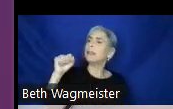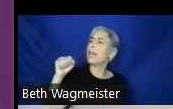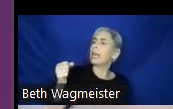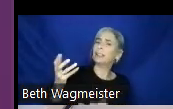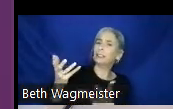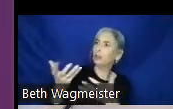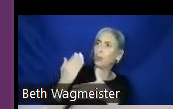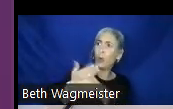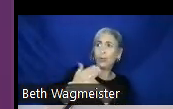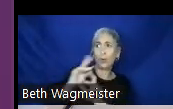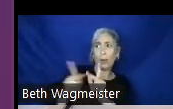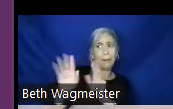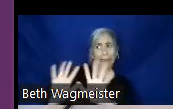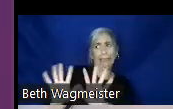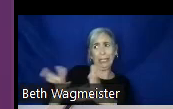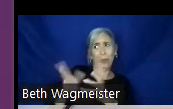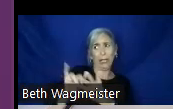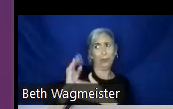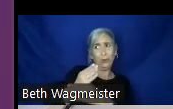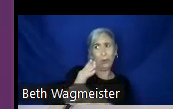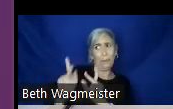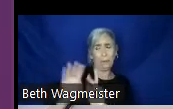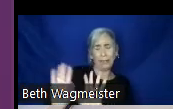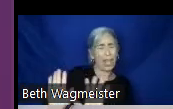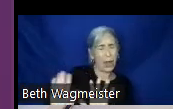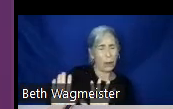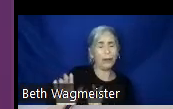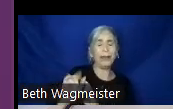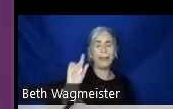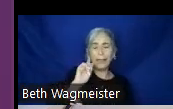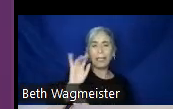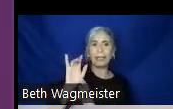people. That is the trick. I think that is the same in people that write code,